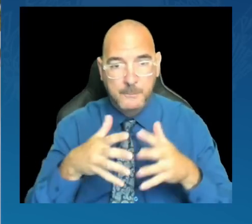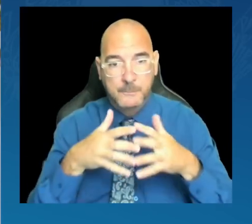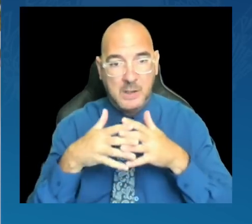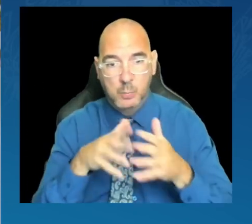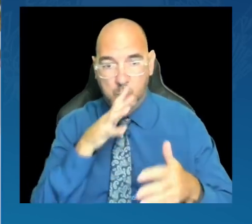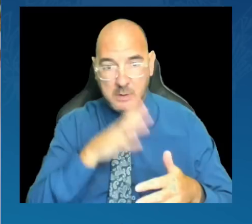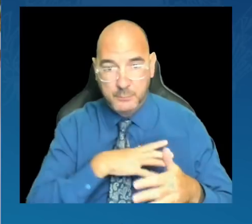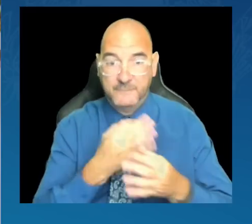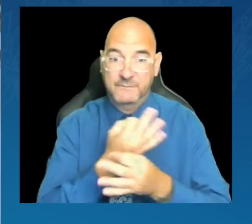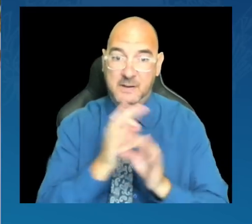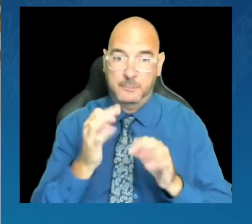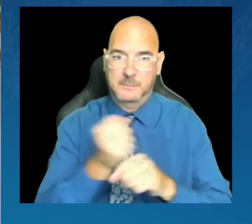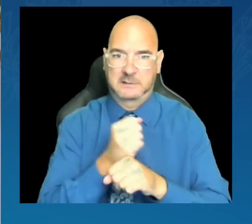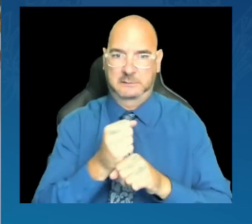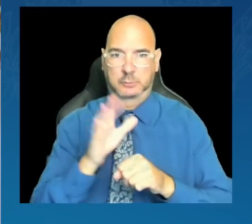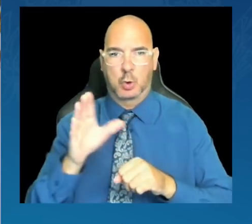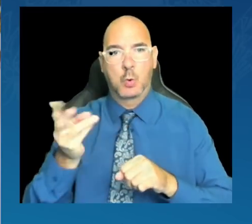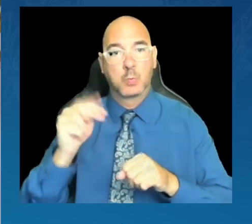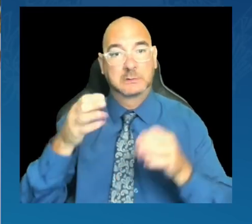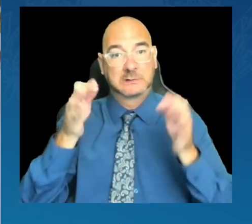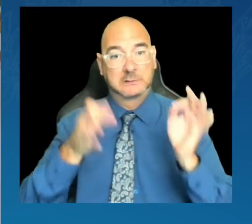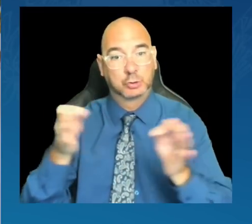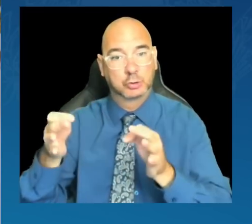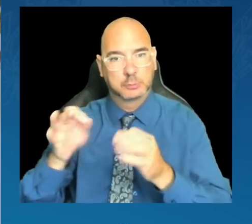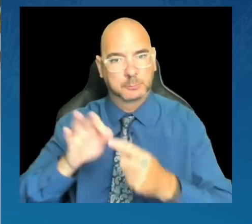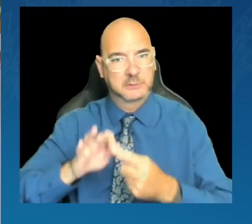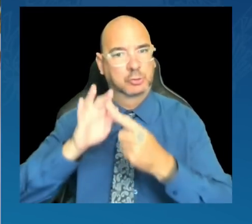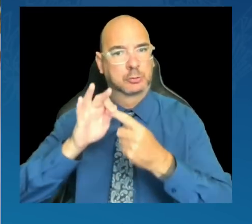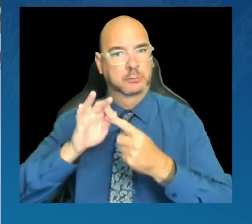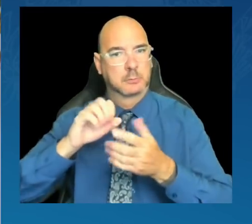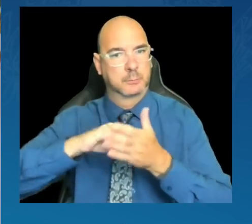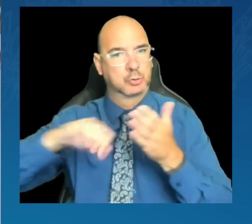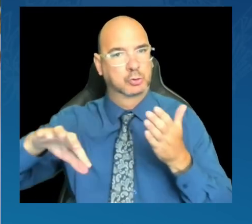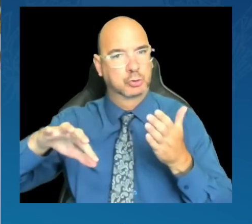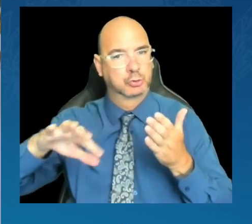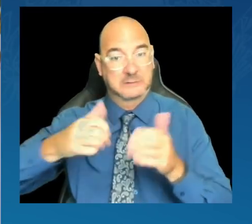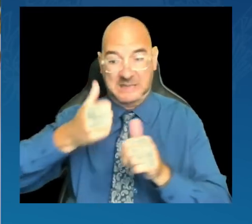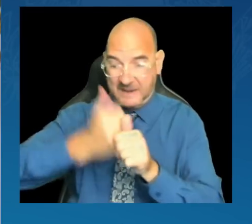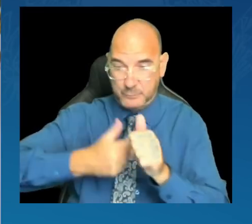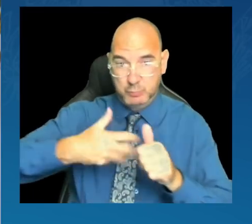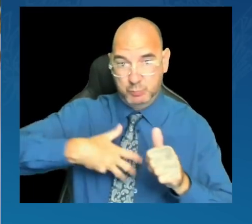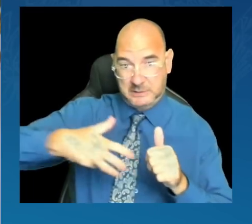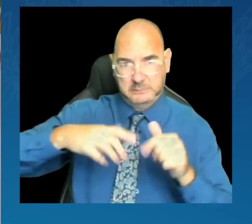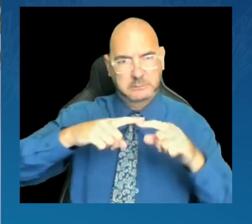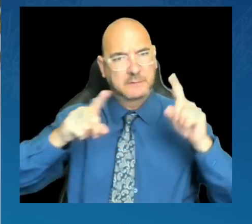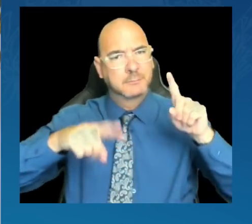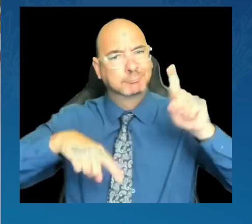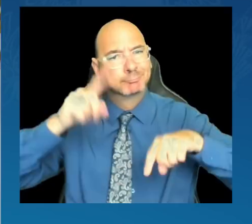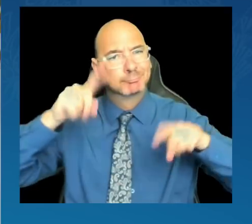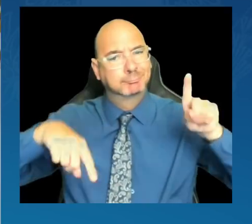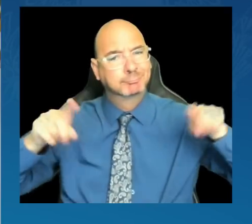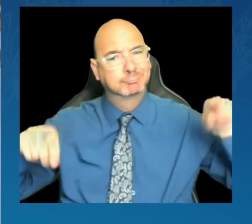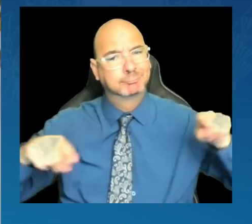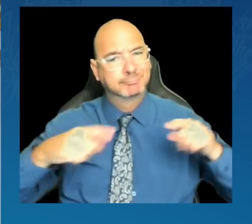Every situation and pregnancy is different. We trust the people, not politicians, to make their own decisions about their health,